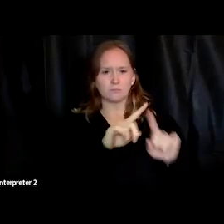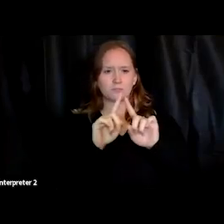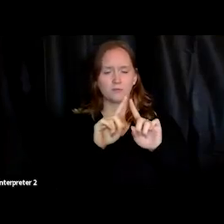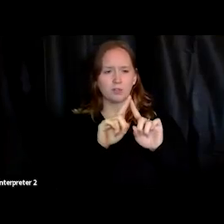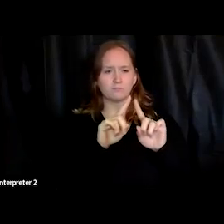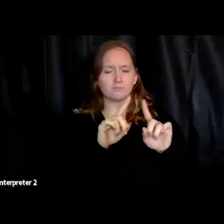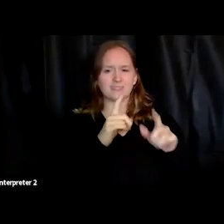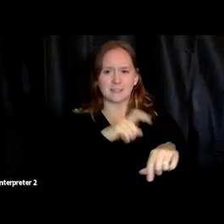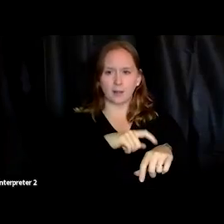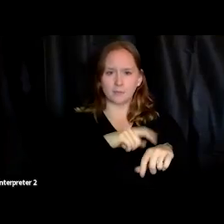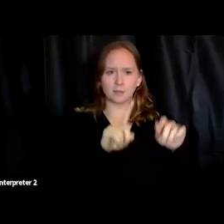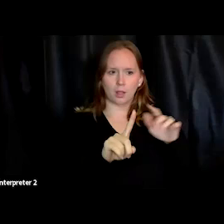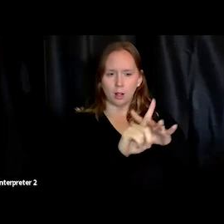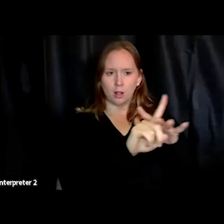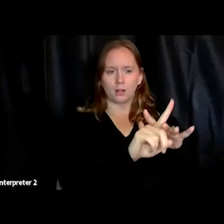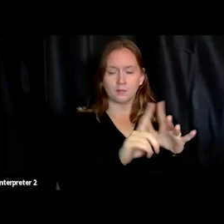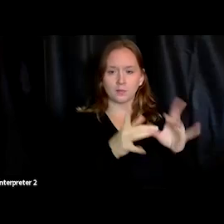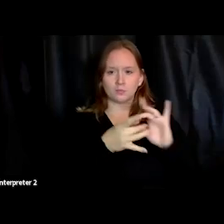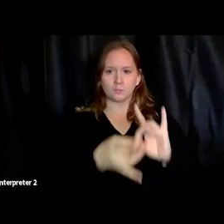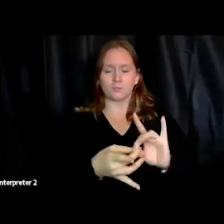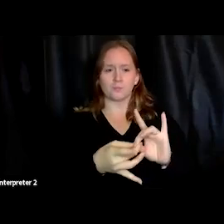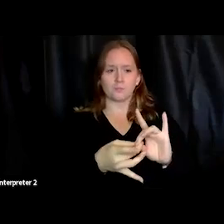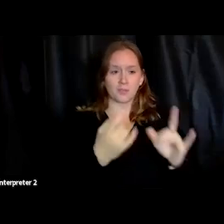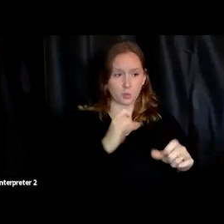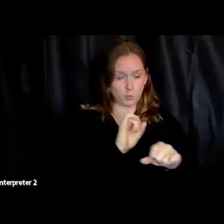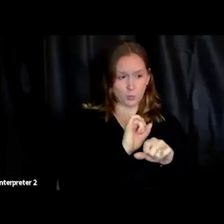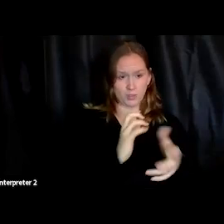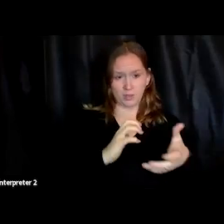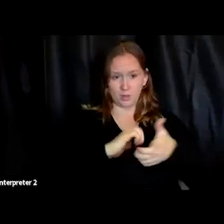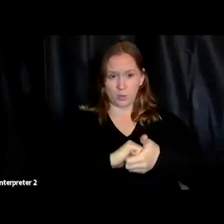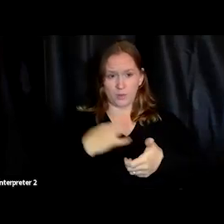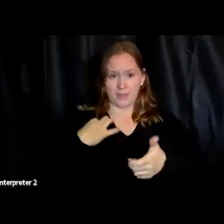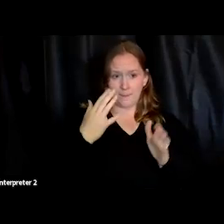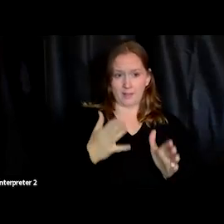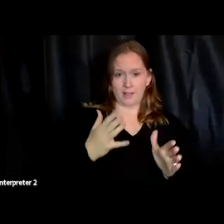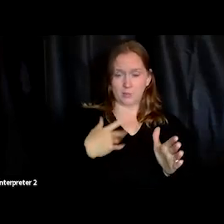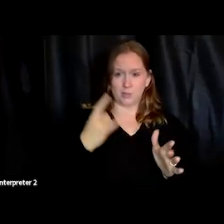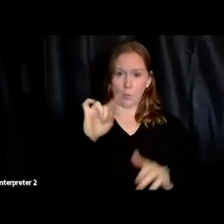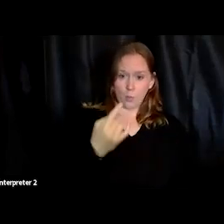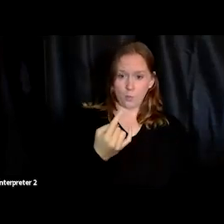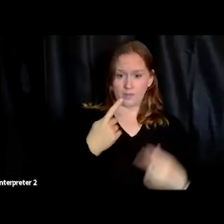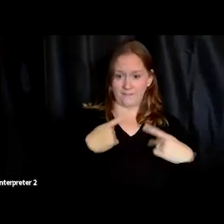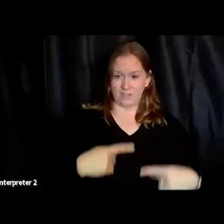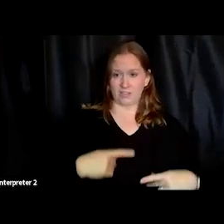having to do with should we work with applicants who just present with physical impairments, and absolutely yes.